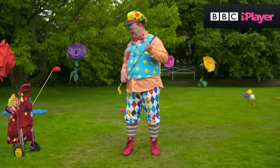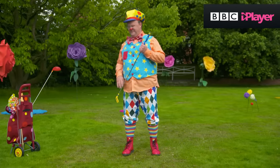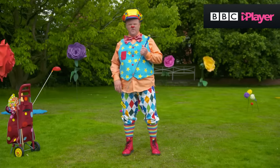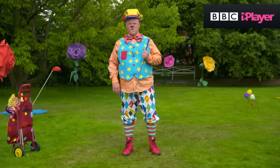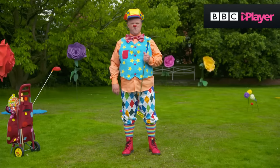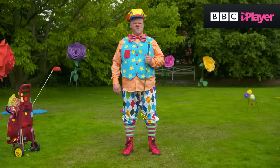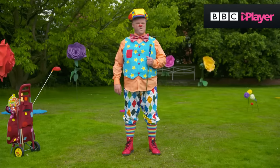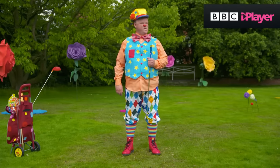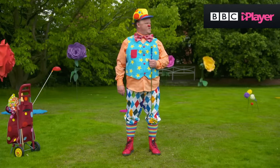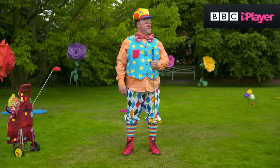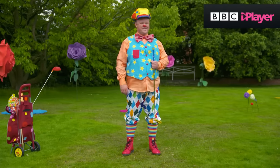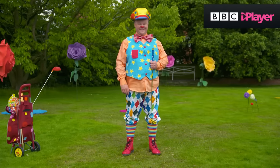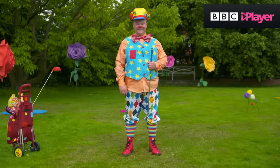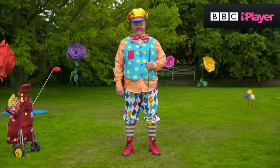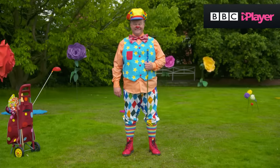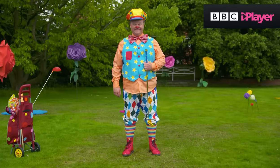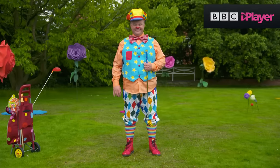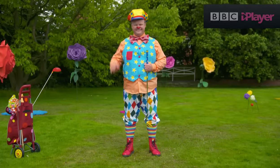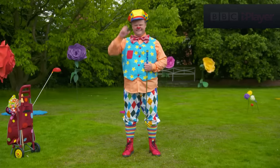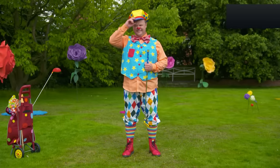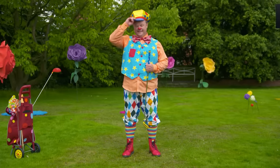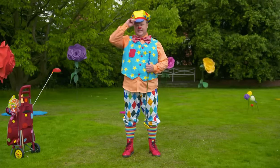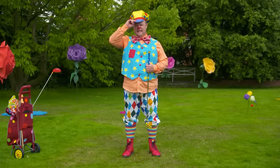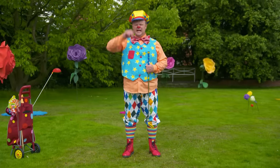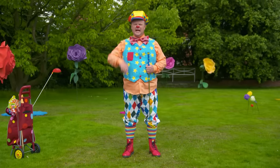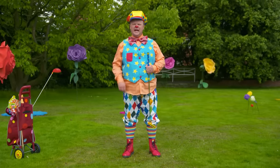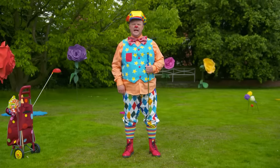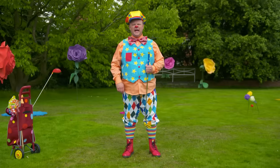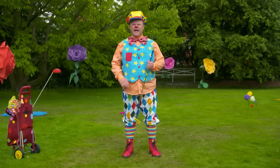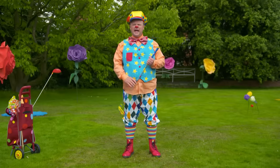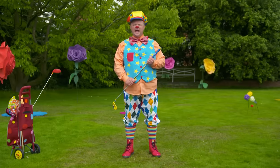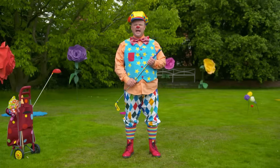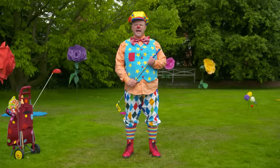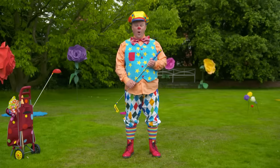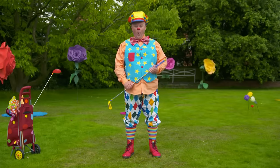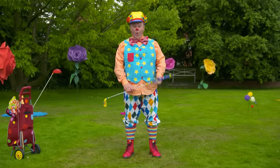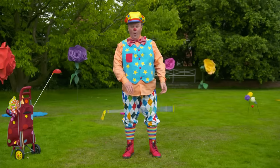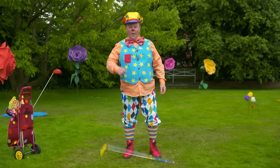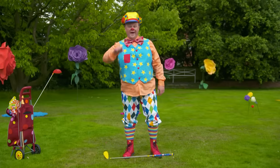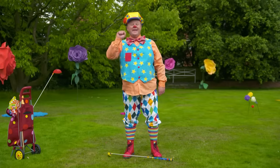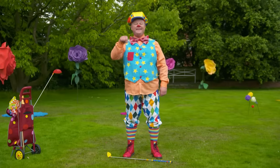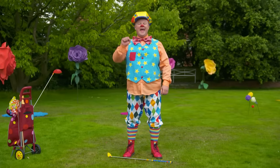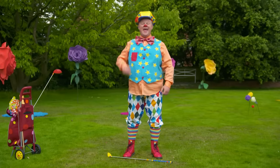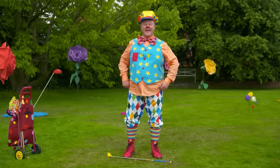as you are such a great golfer please could you show us a sign for hole in one oh yes